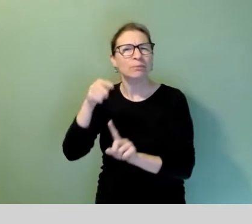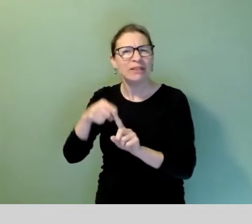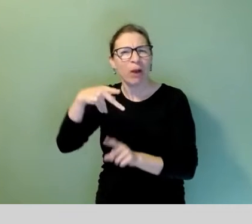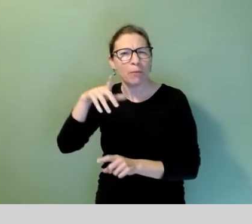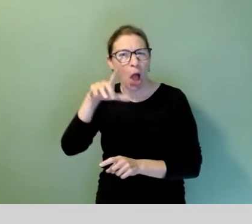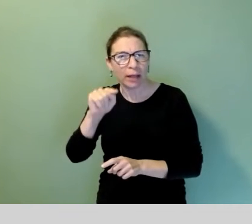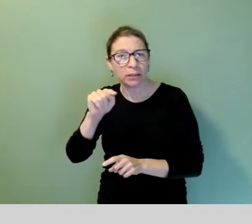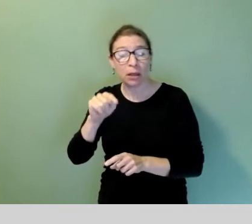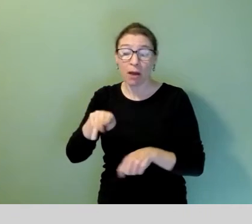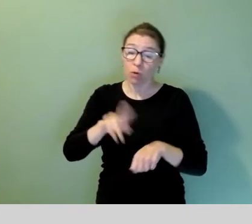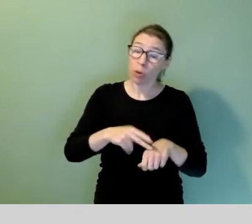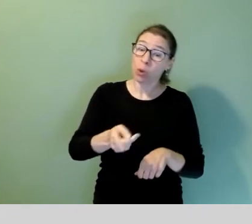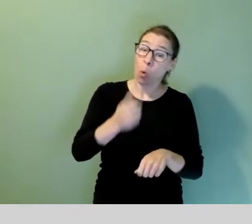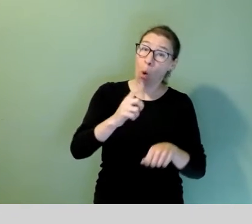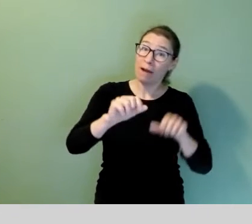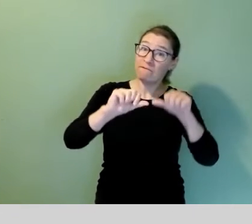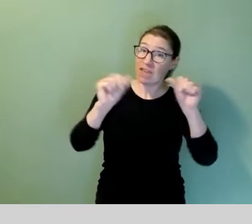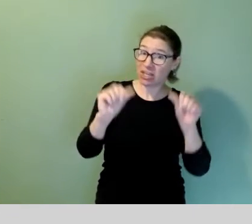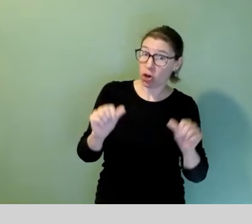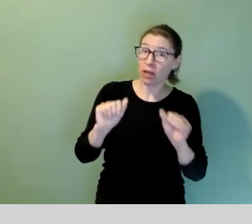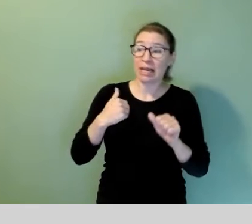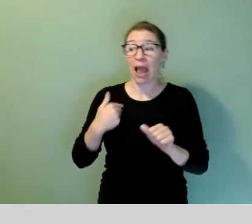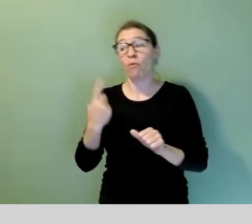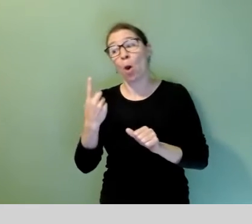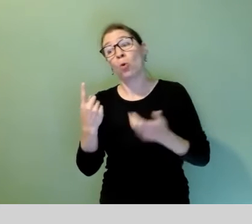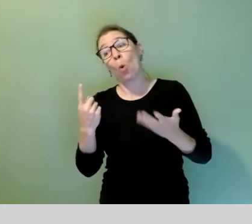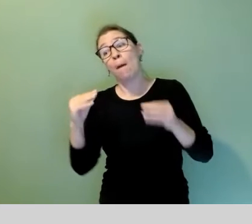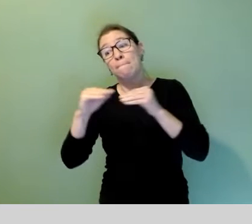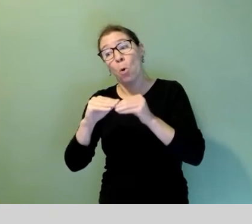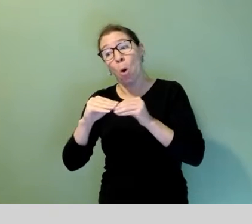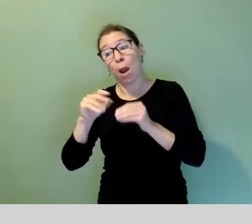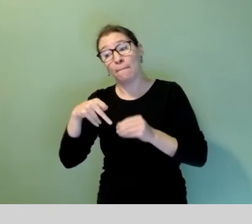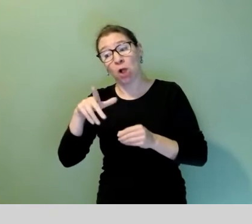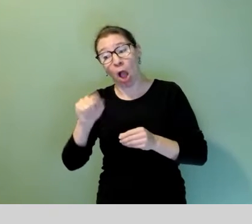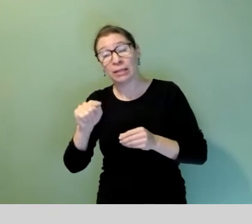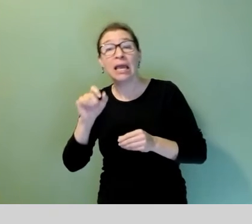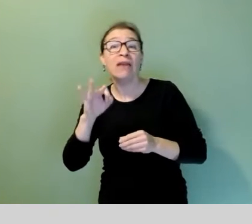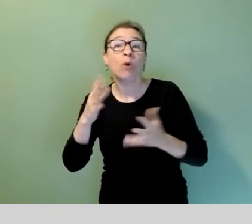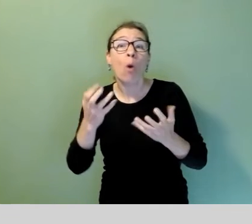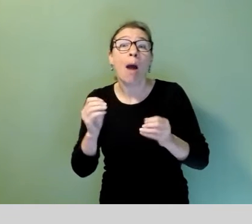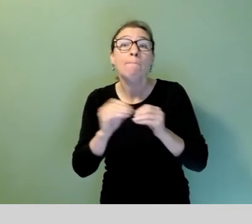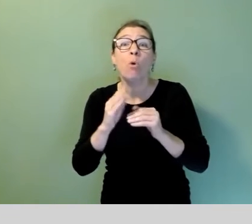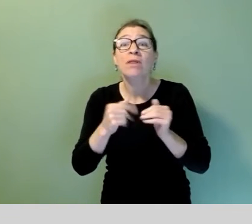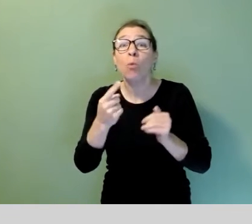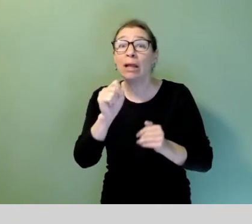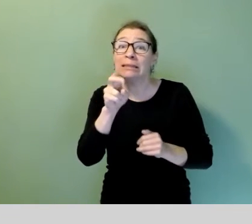one figure it can have have one sub plot or more. And if you want more than one sub plot within your figure